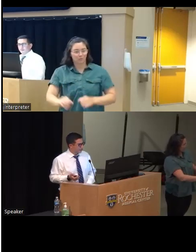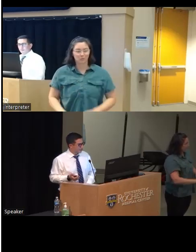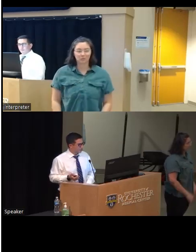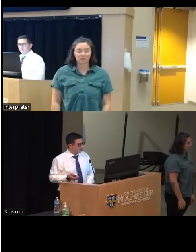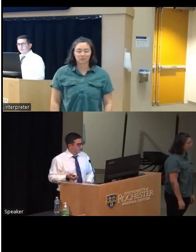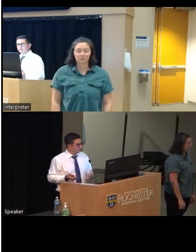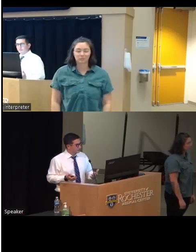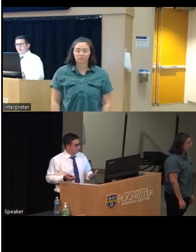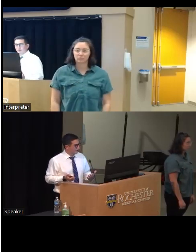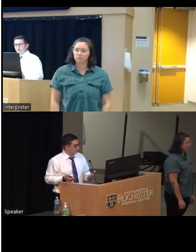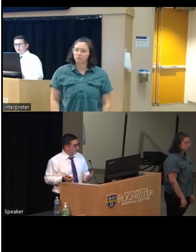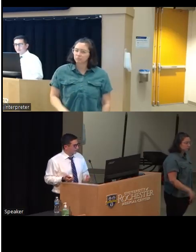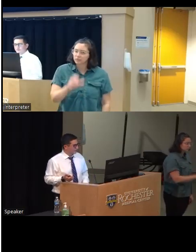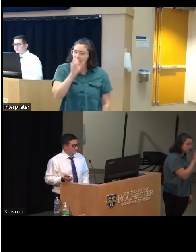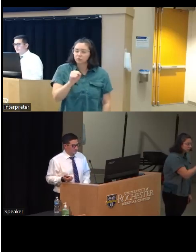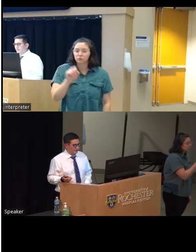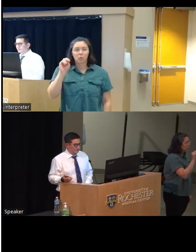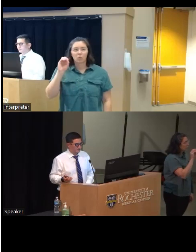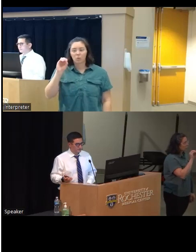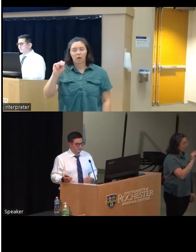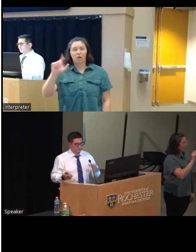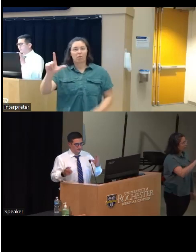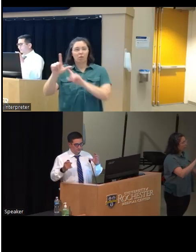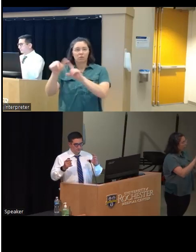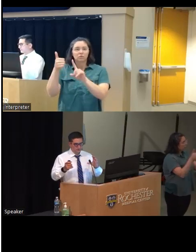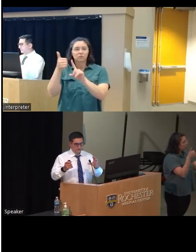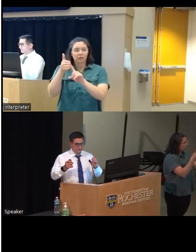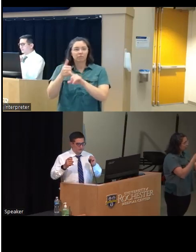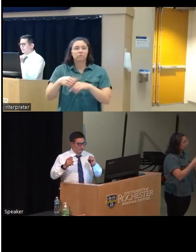and then what was really interesting about oh now it's again there's you know it's a photoreceptor